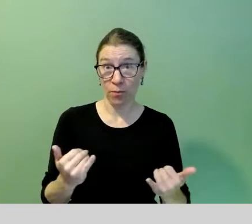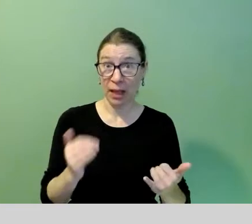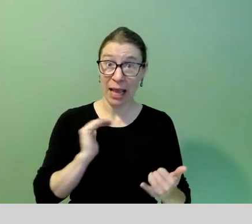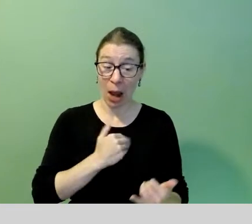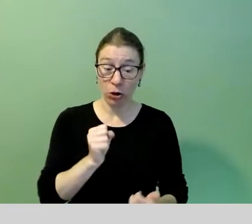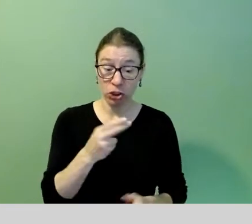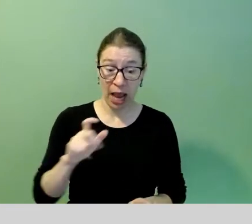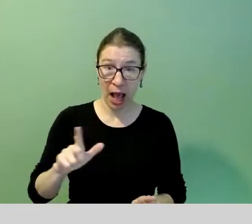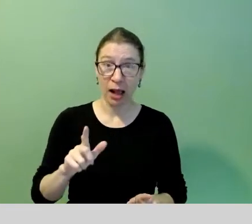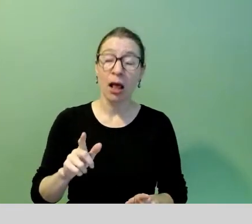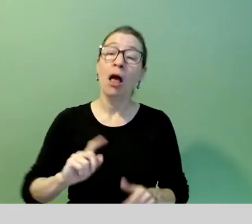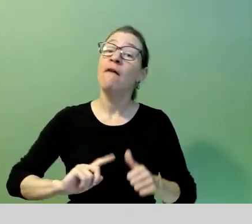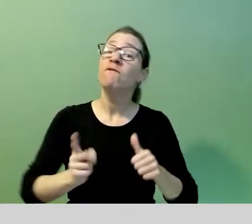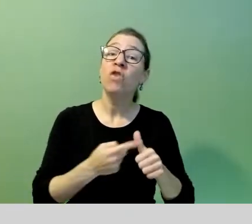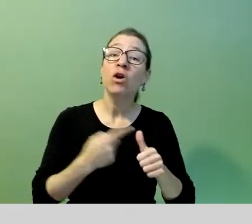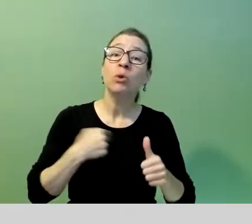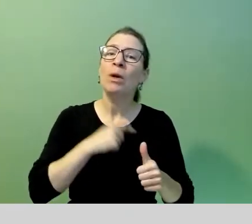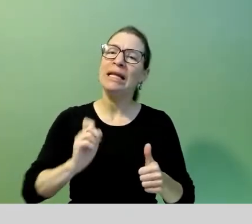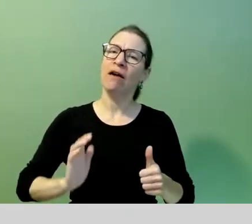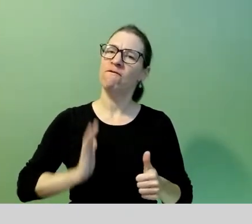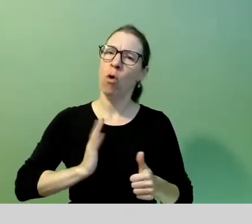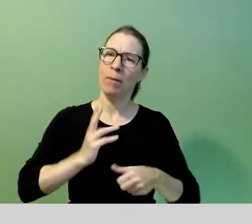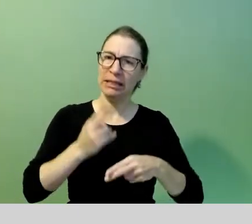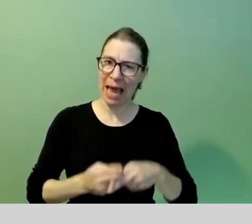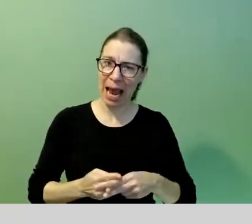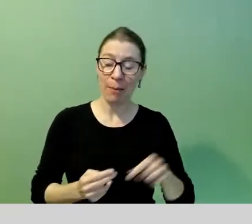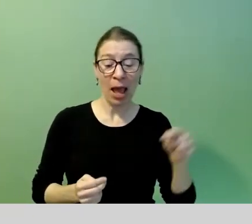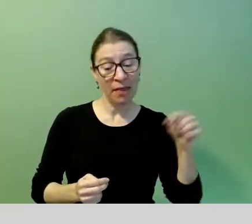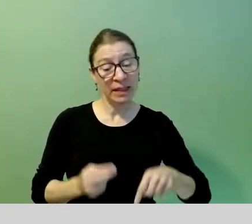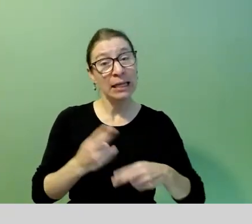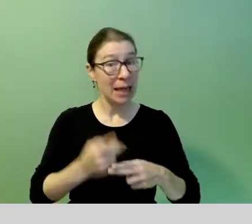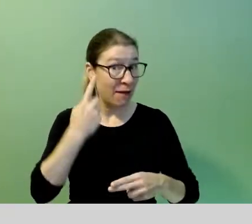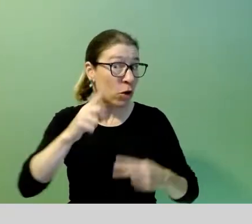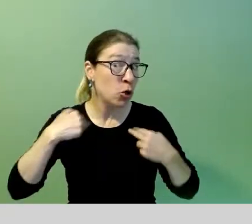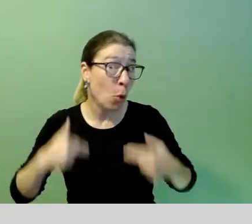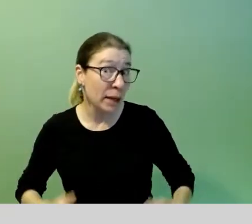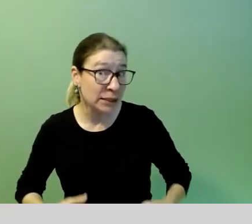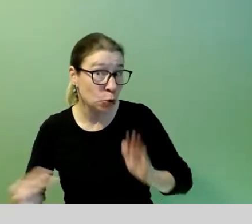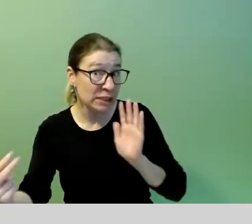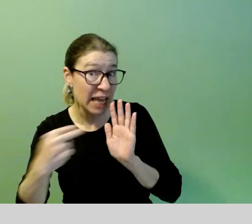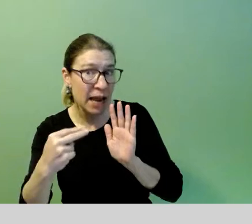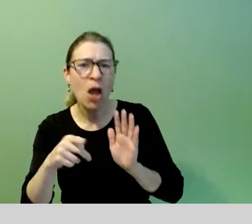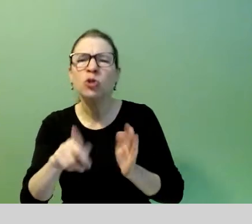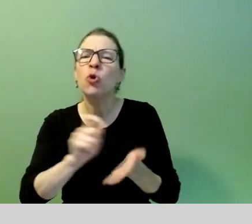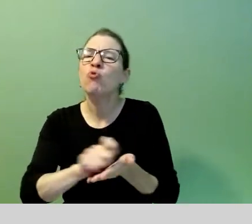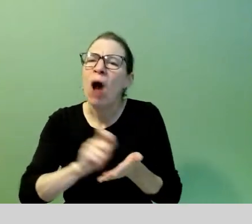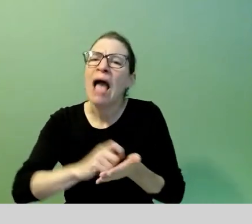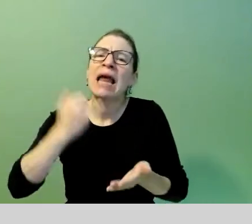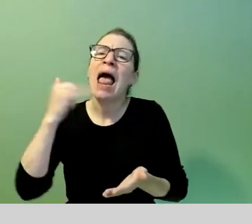First, we need a formal name. This is a name for humans. So write it as you would want people to read it.